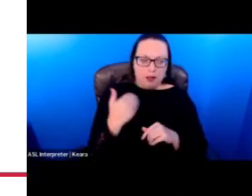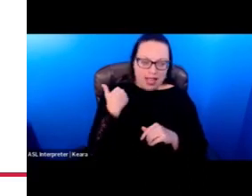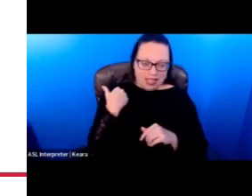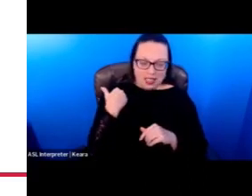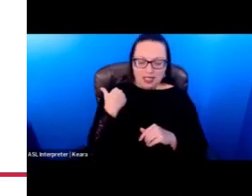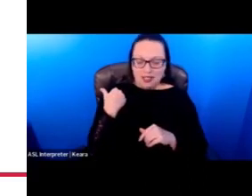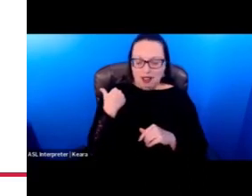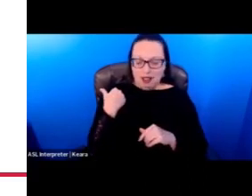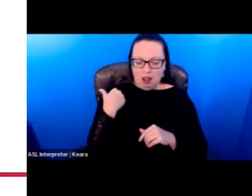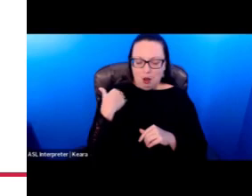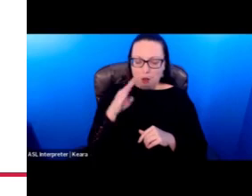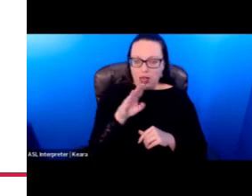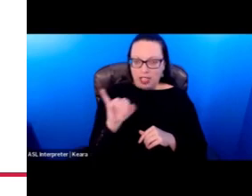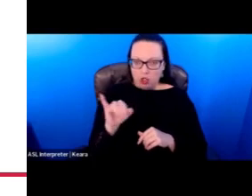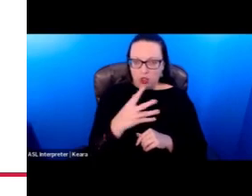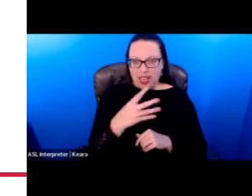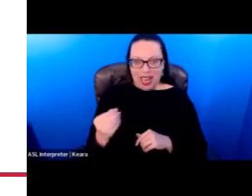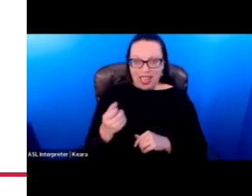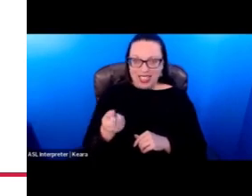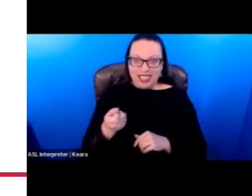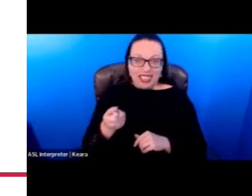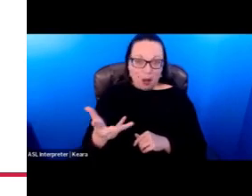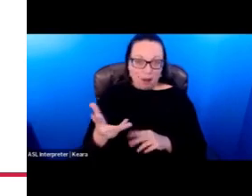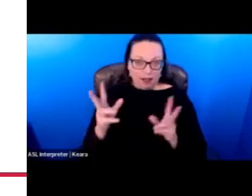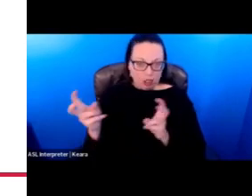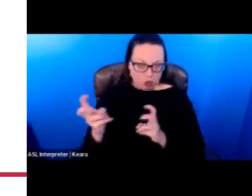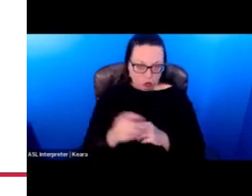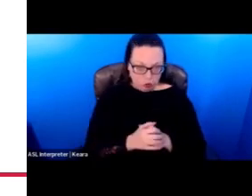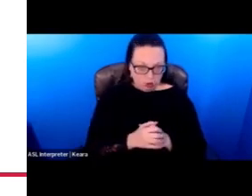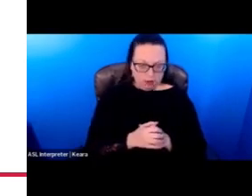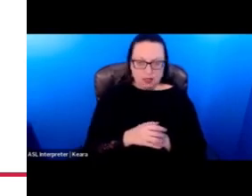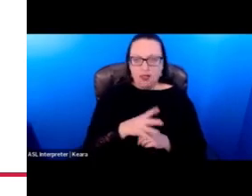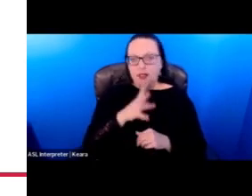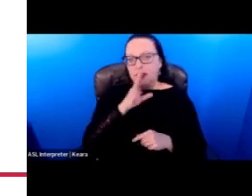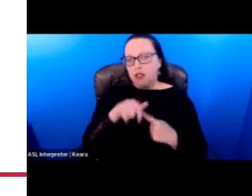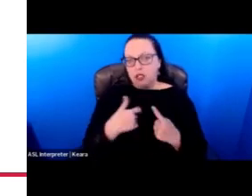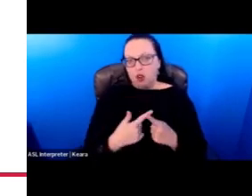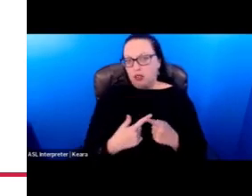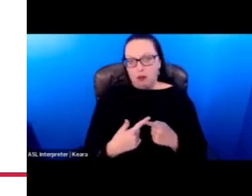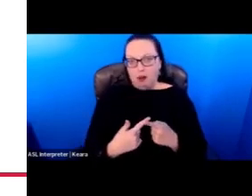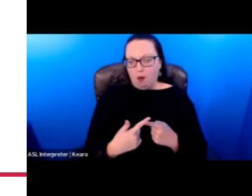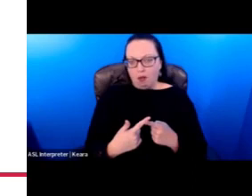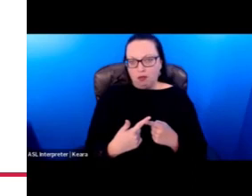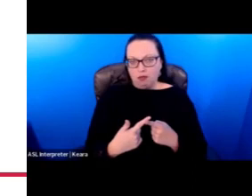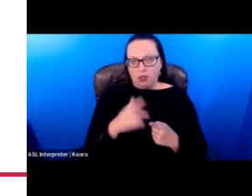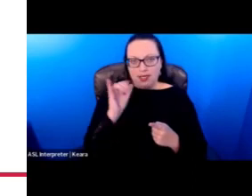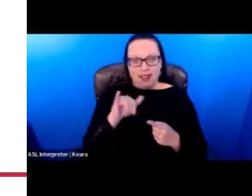gambling issues, and he is in recovery from gambling issues, and he talks about that how there's, there's this that natural link, you know, and that